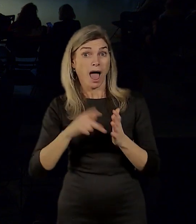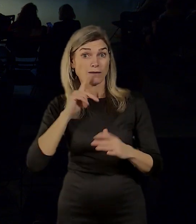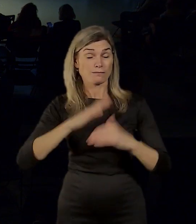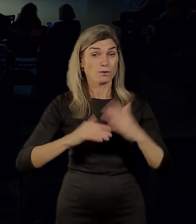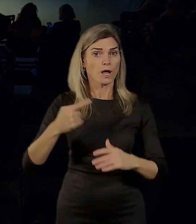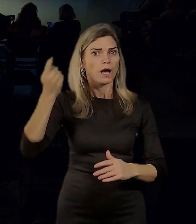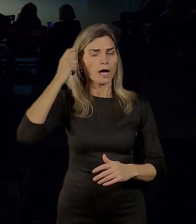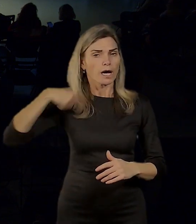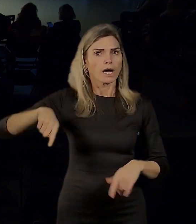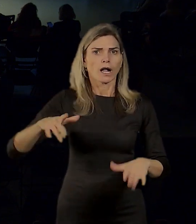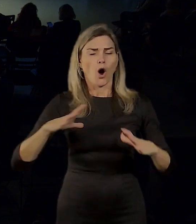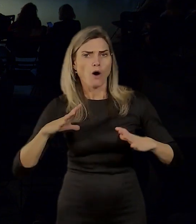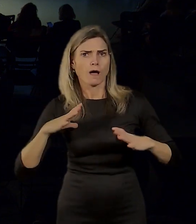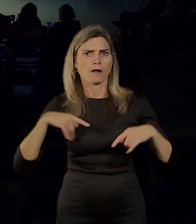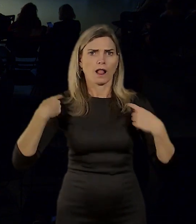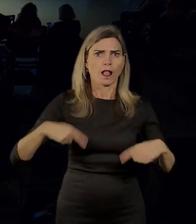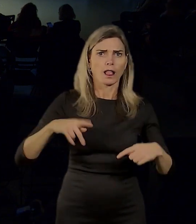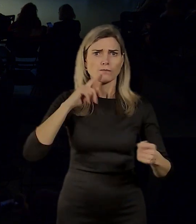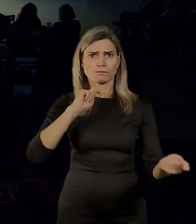The process was of course long.